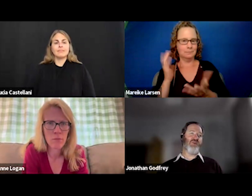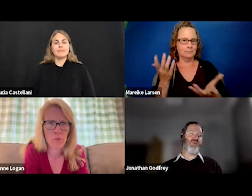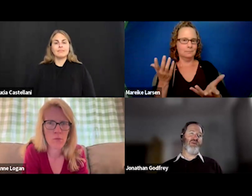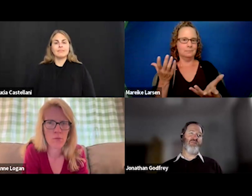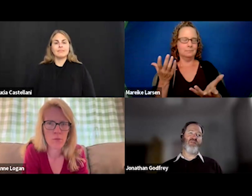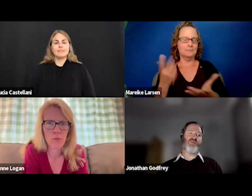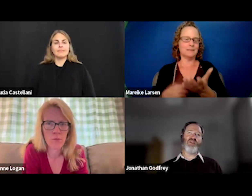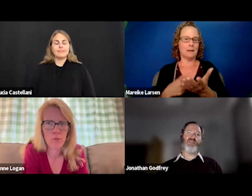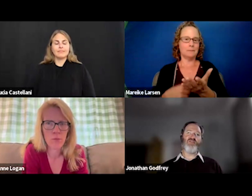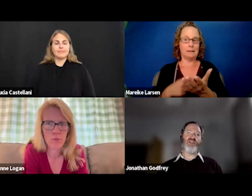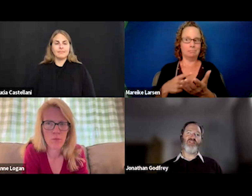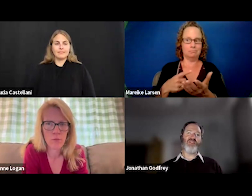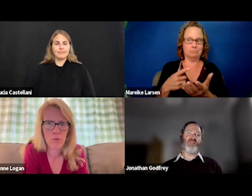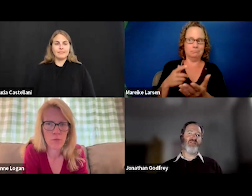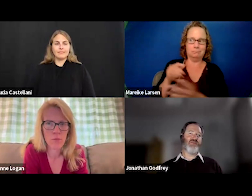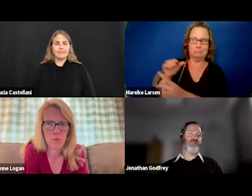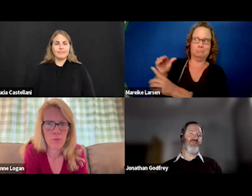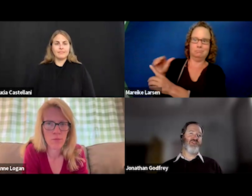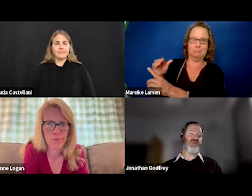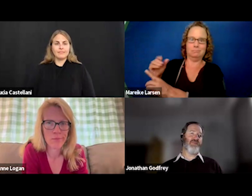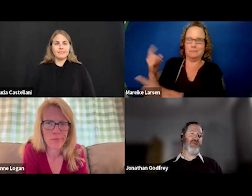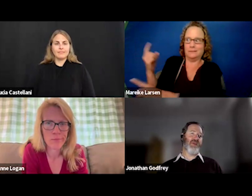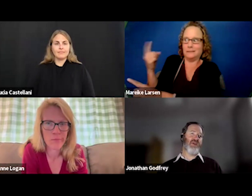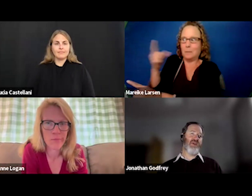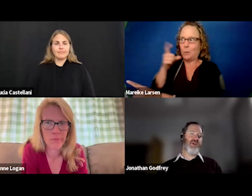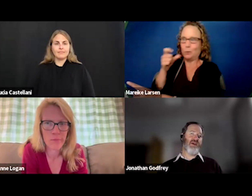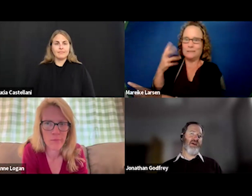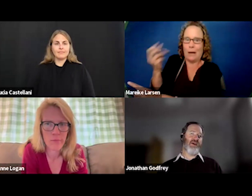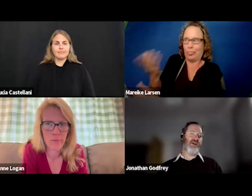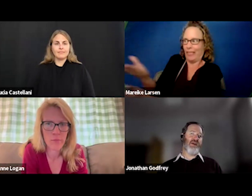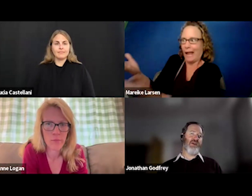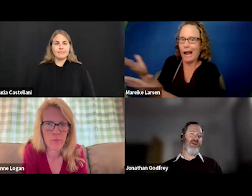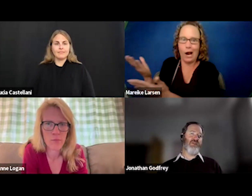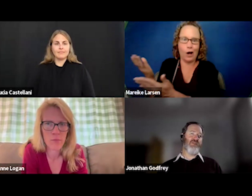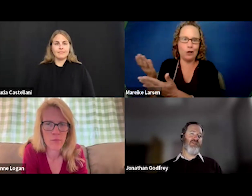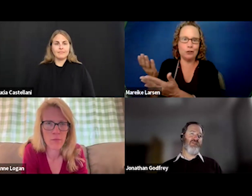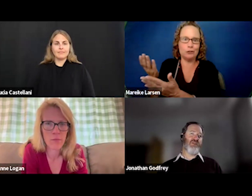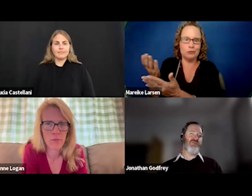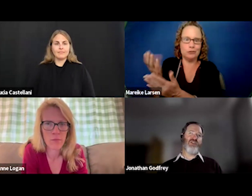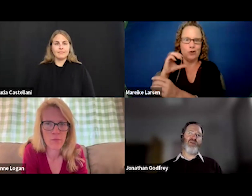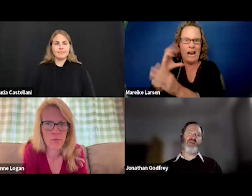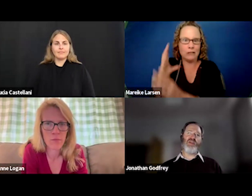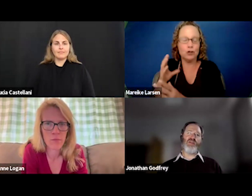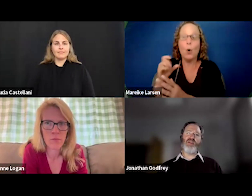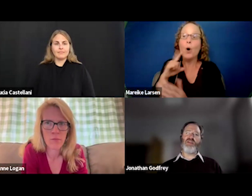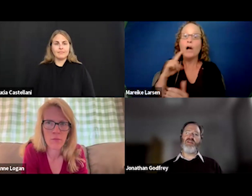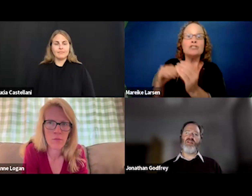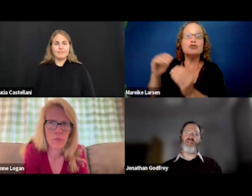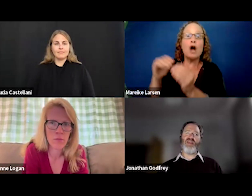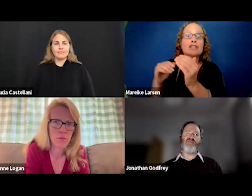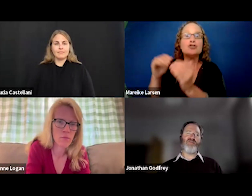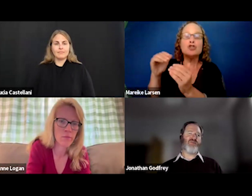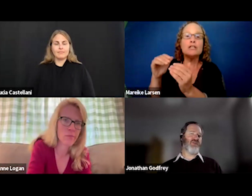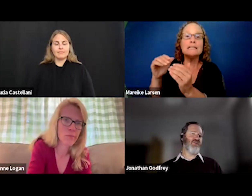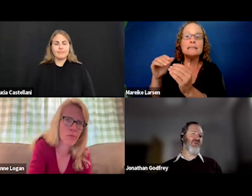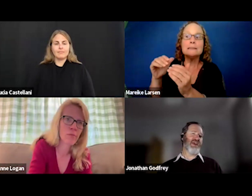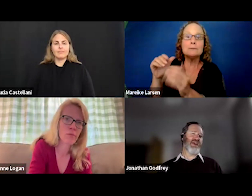or a member of the construction team, showing me the safe way